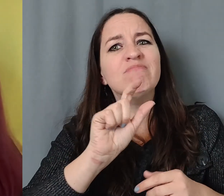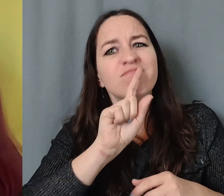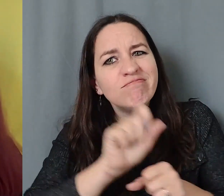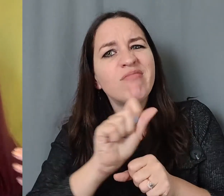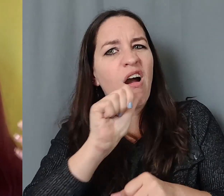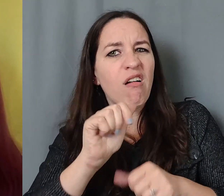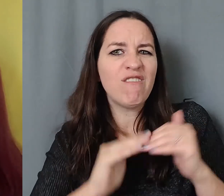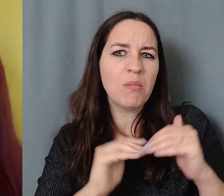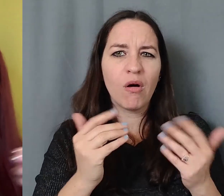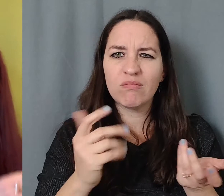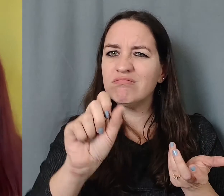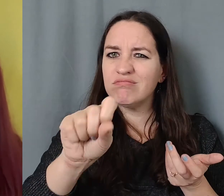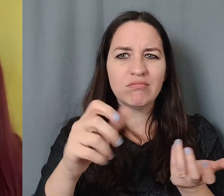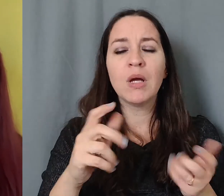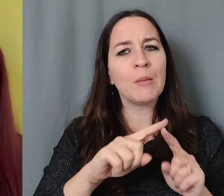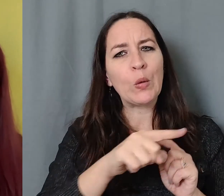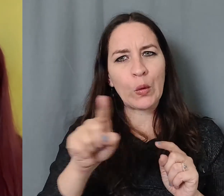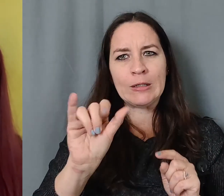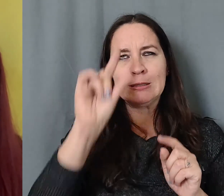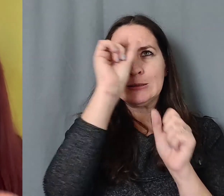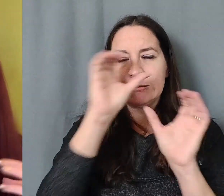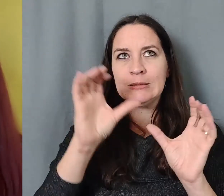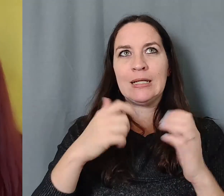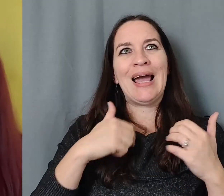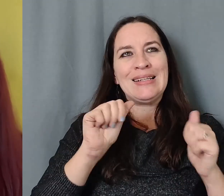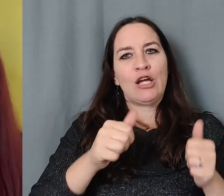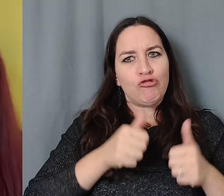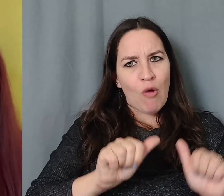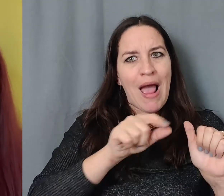over that discomfort, getting through it and situating yourself to it can bring a lot of benefits to your life.